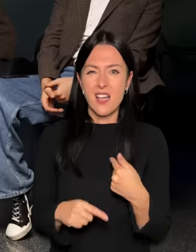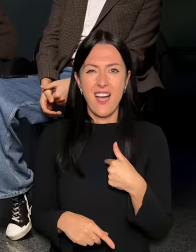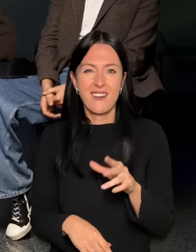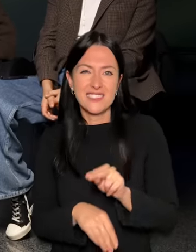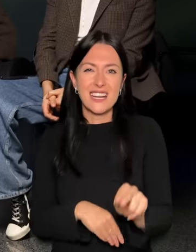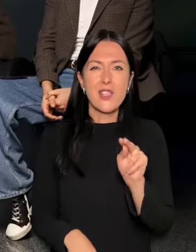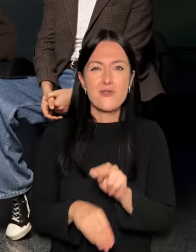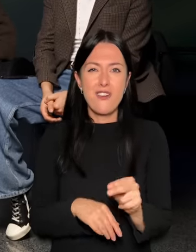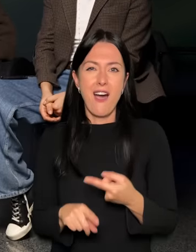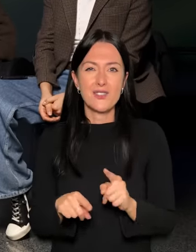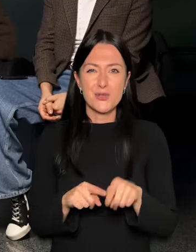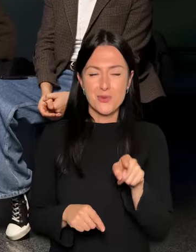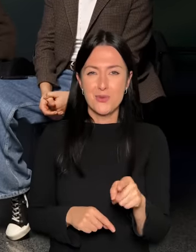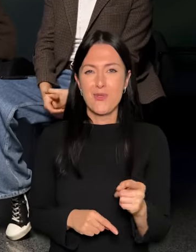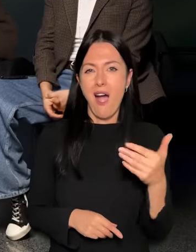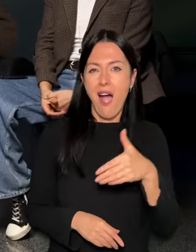"I was training the shark."